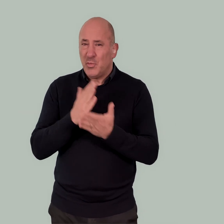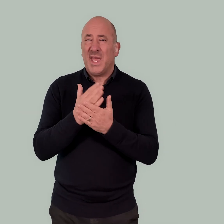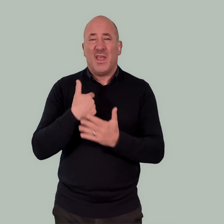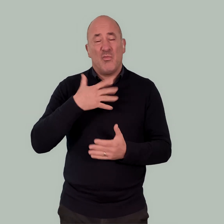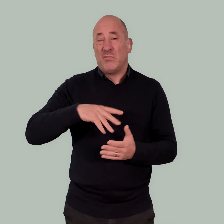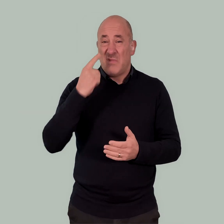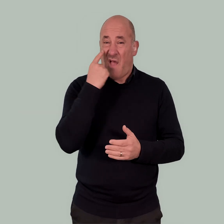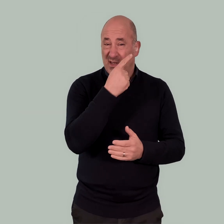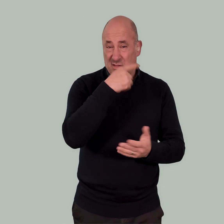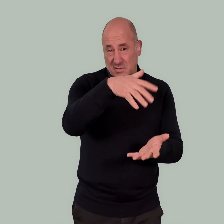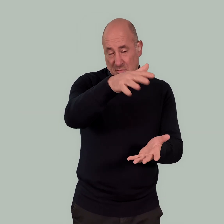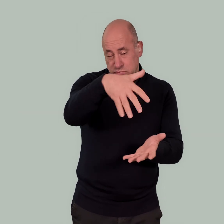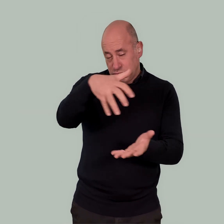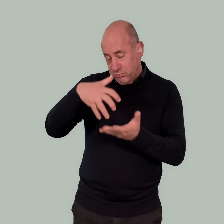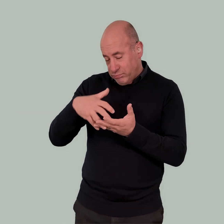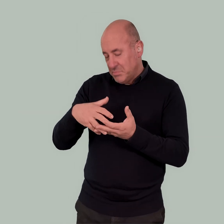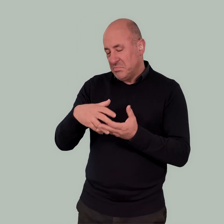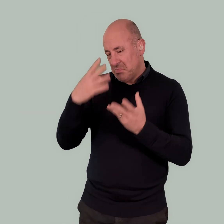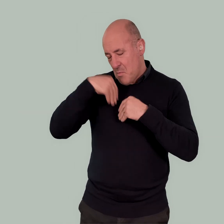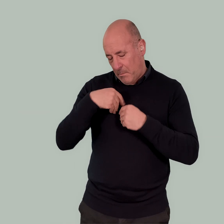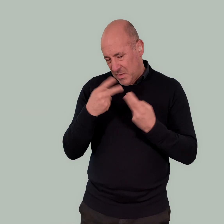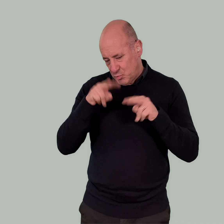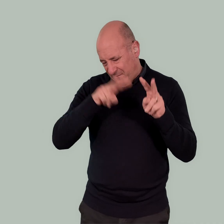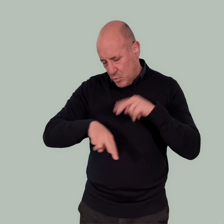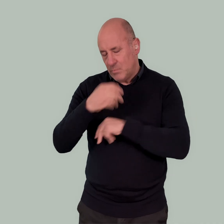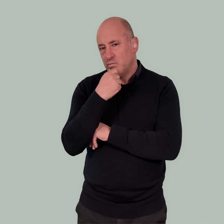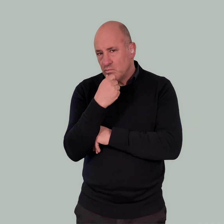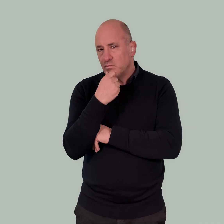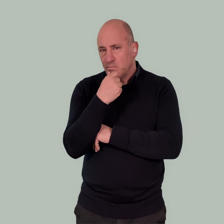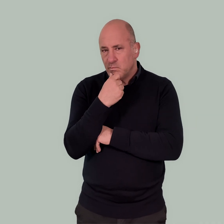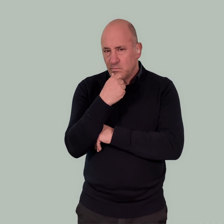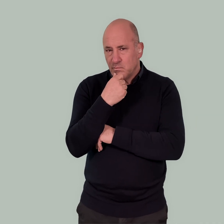The purpose is to gather evidence from all interested parties to inform the Review.